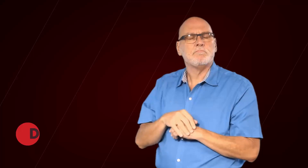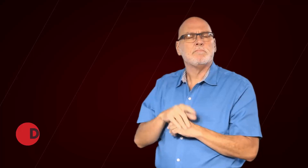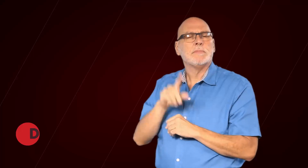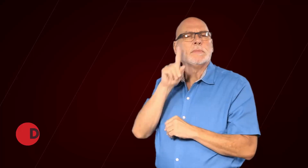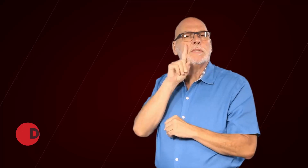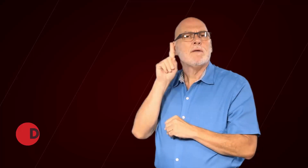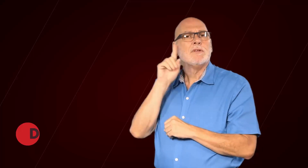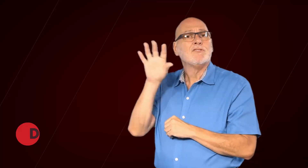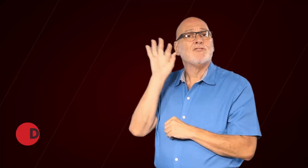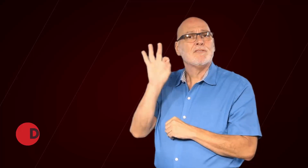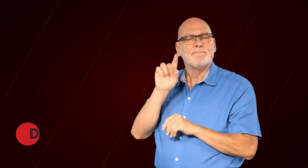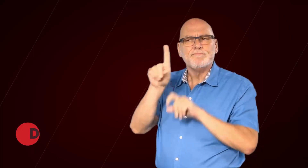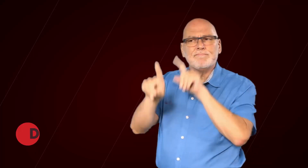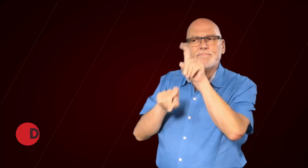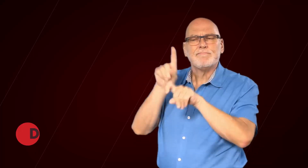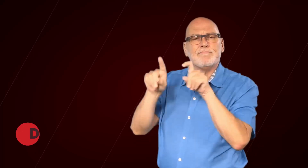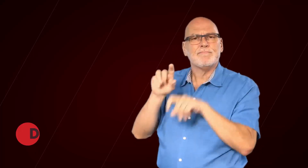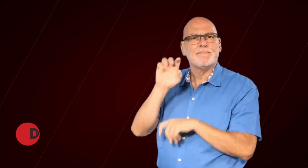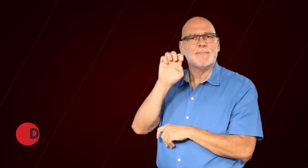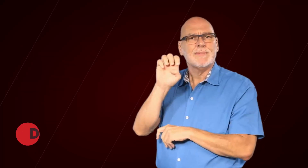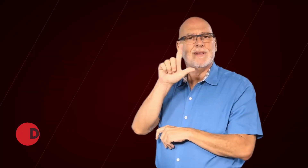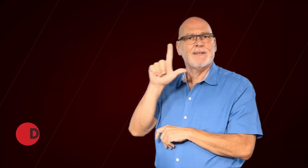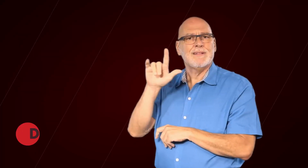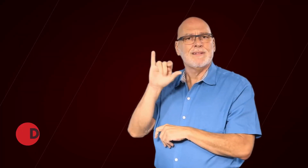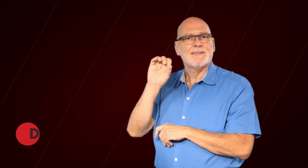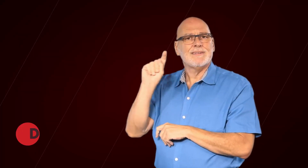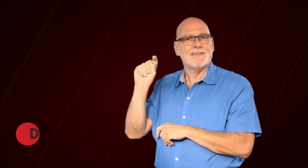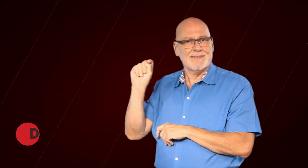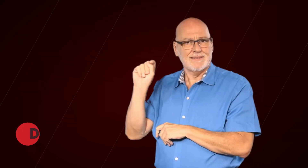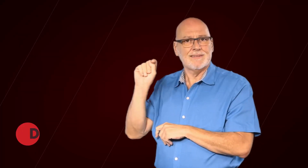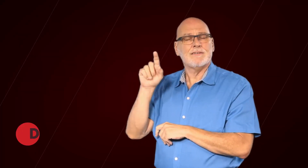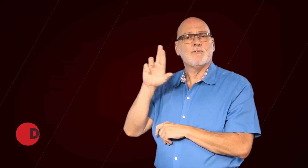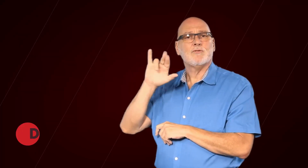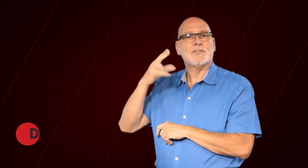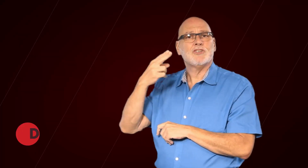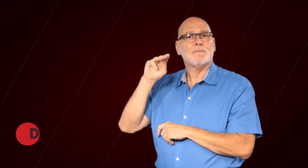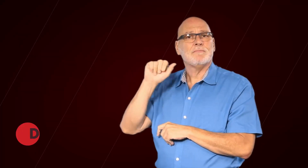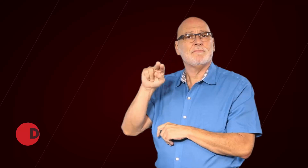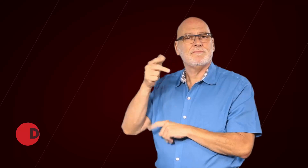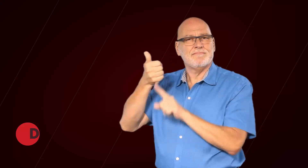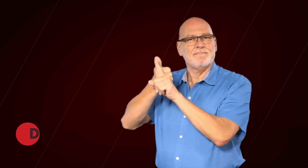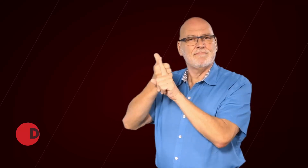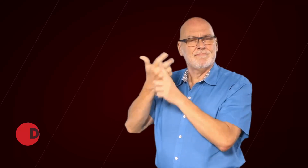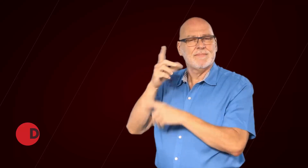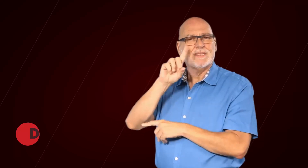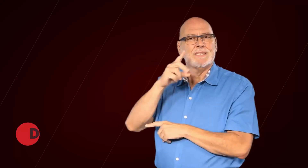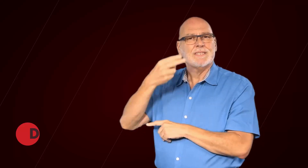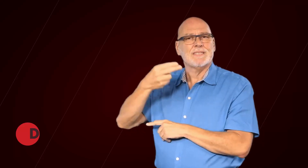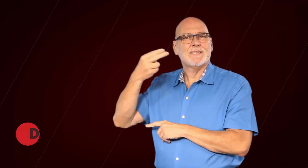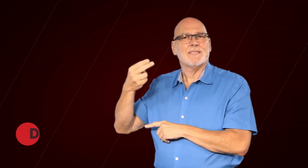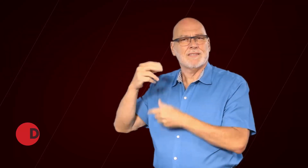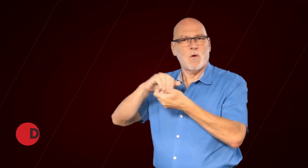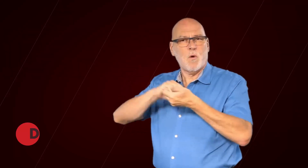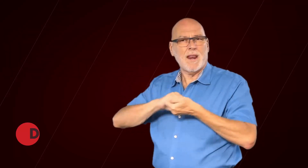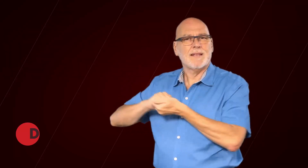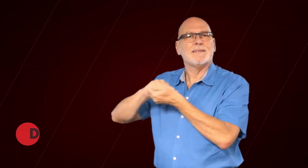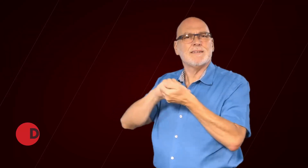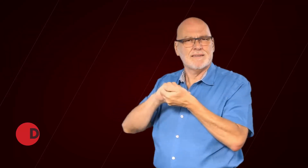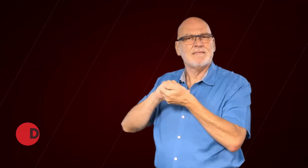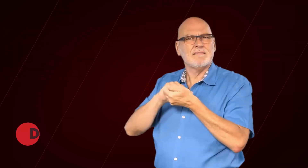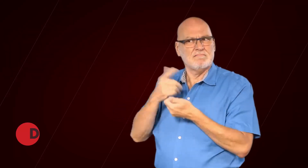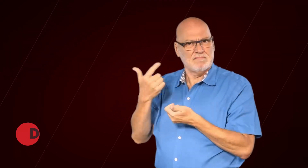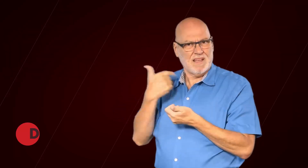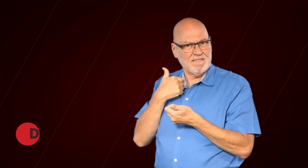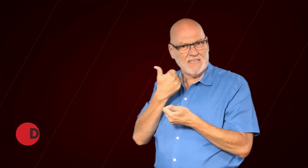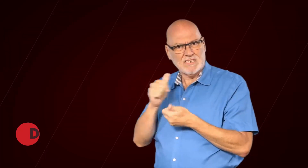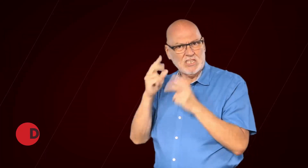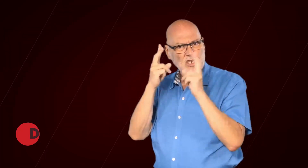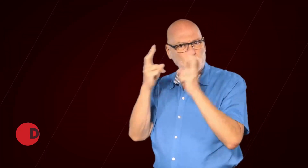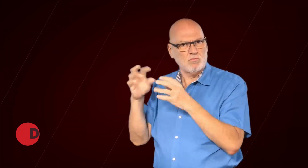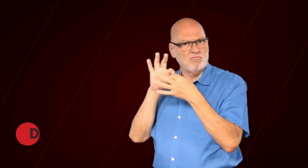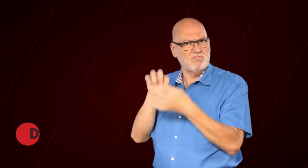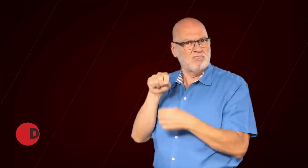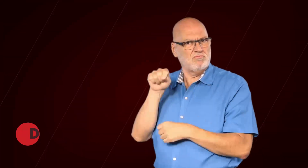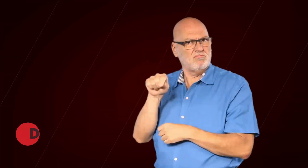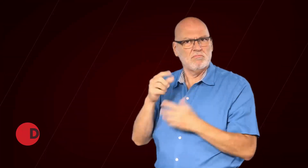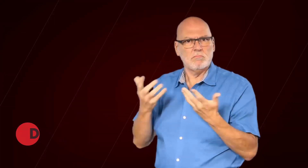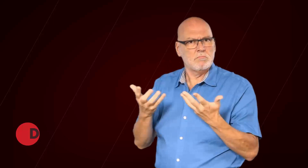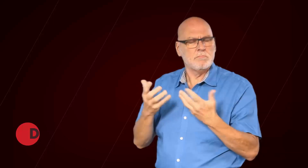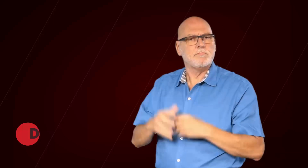DeafDots asked Elliott Richman with DHH Coalition if this is an issue.